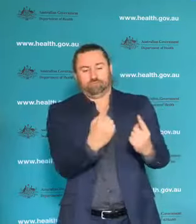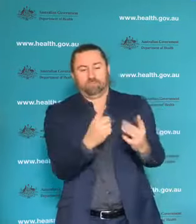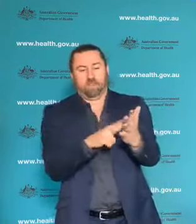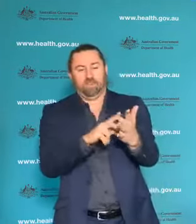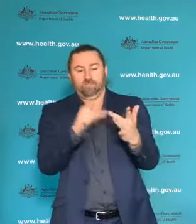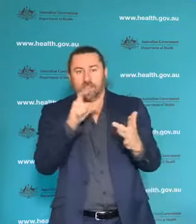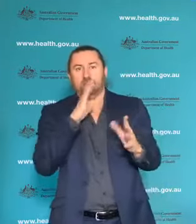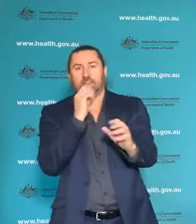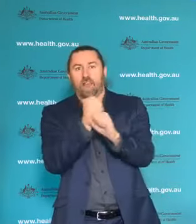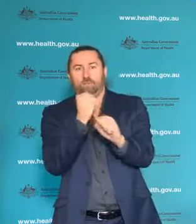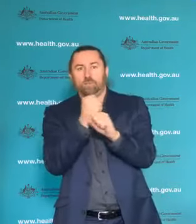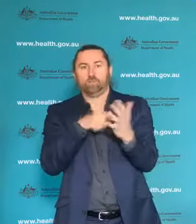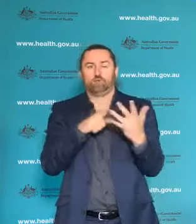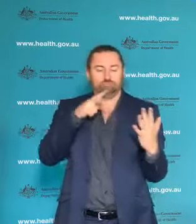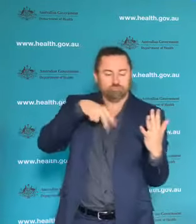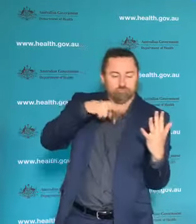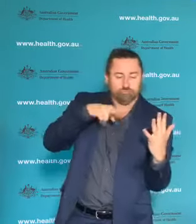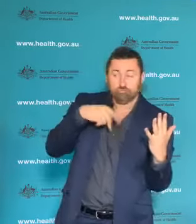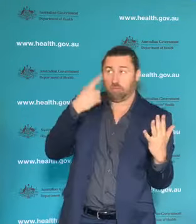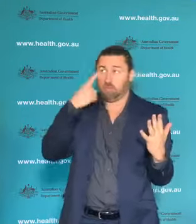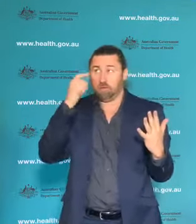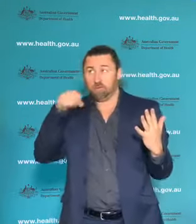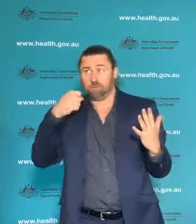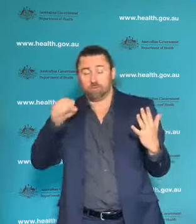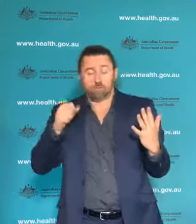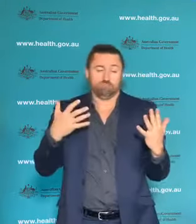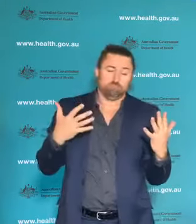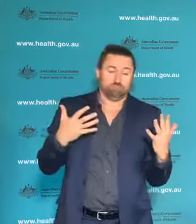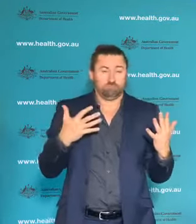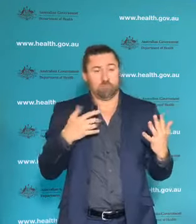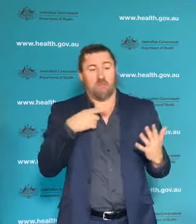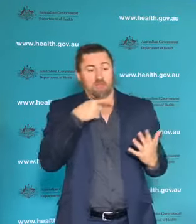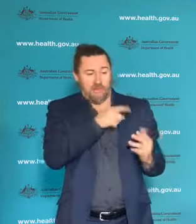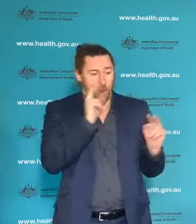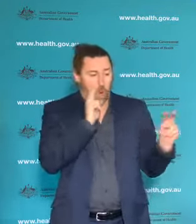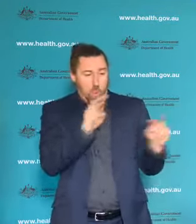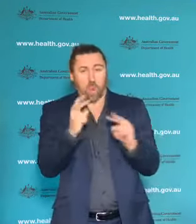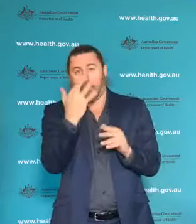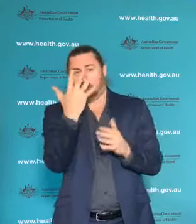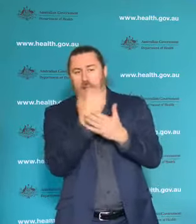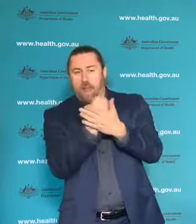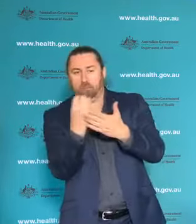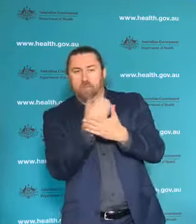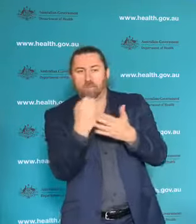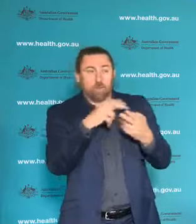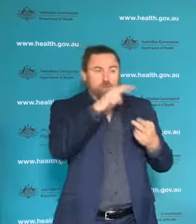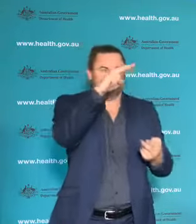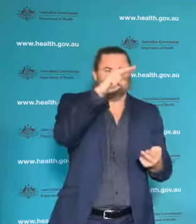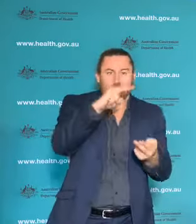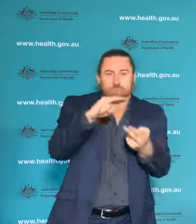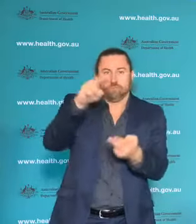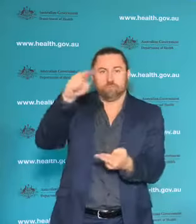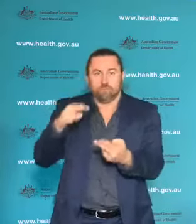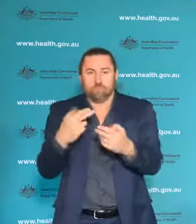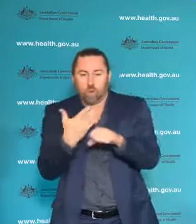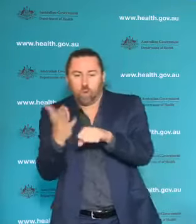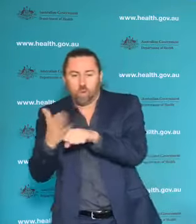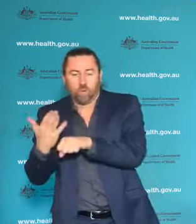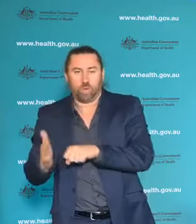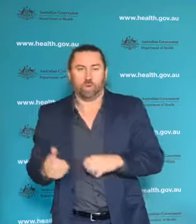as they follow the trends in the numbers which are reported over the days ahead.